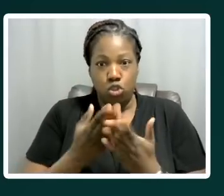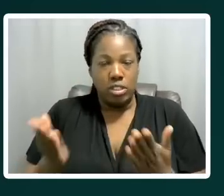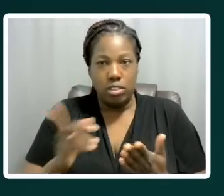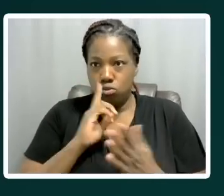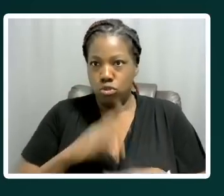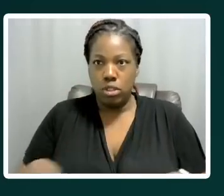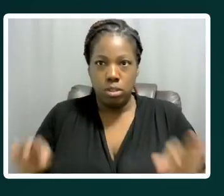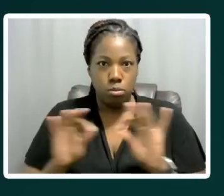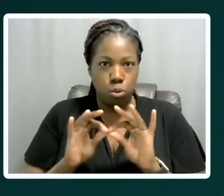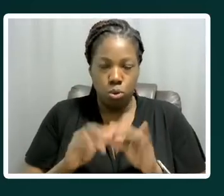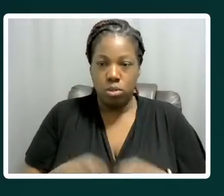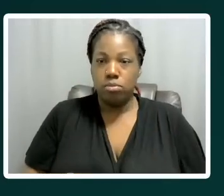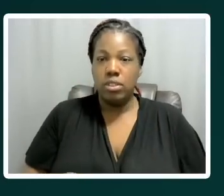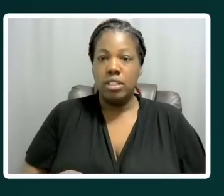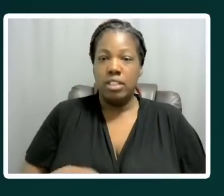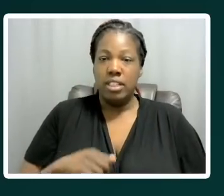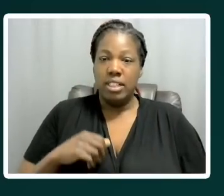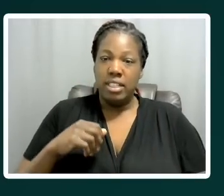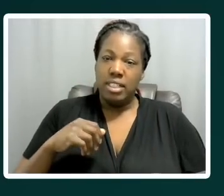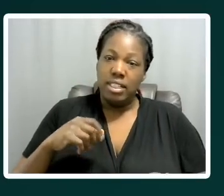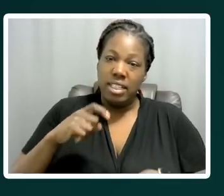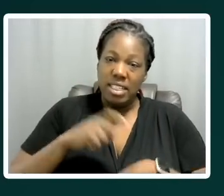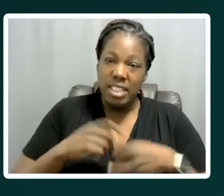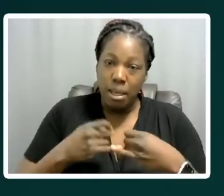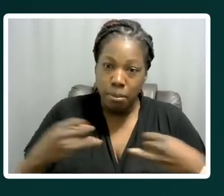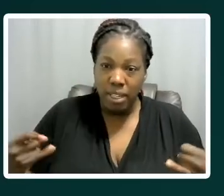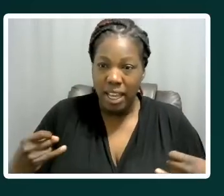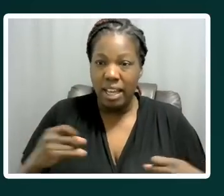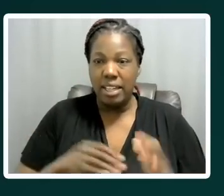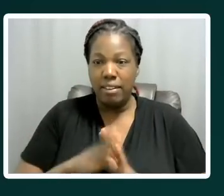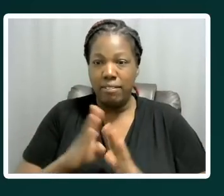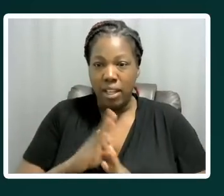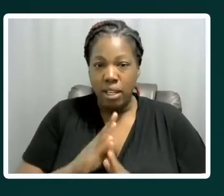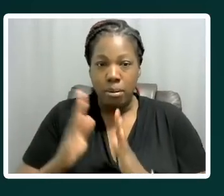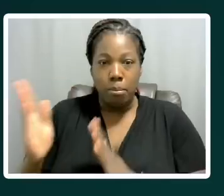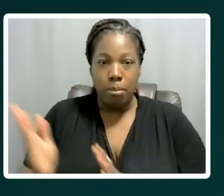timeline, planning our brainstorming sessions, understanding our scope and resources all play